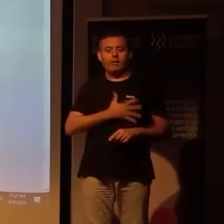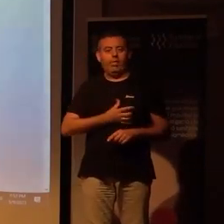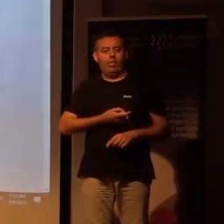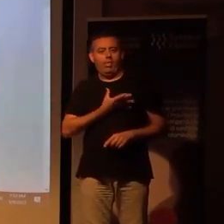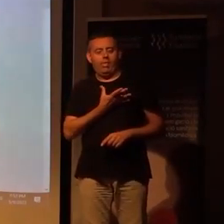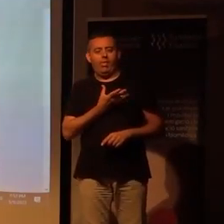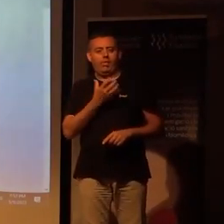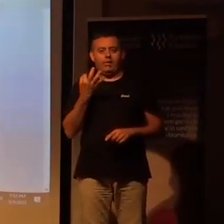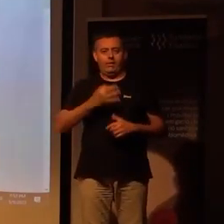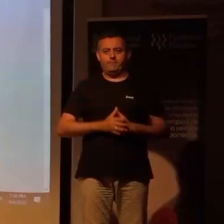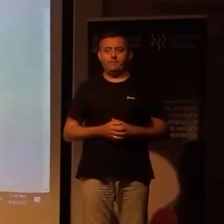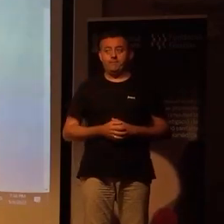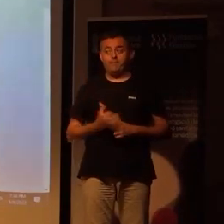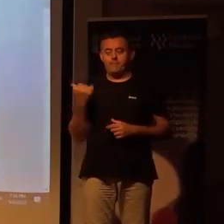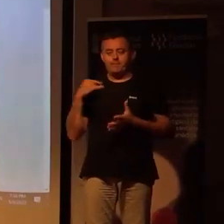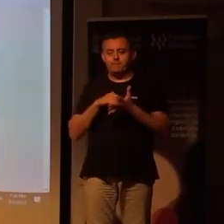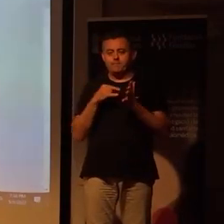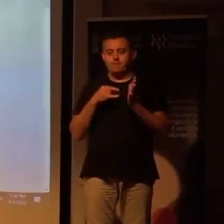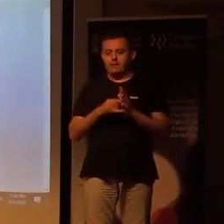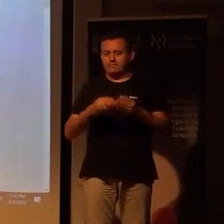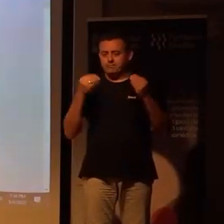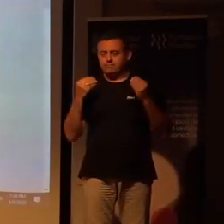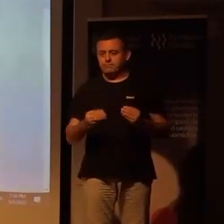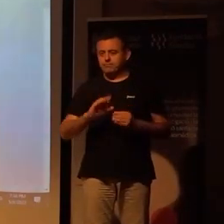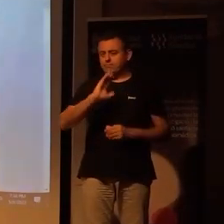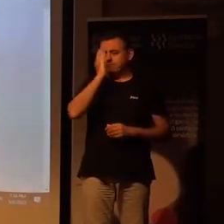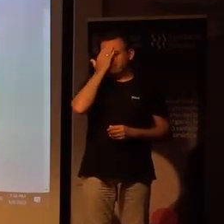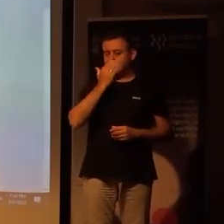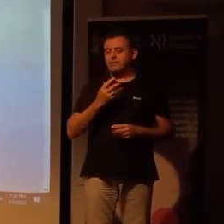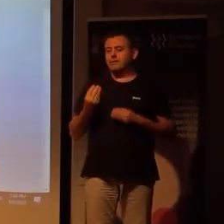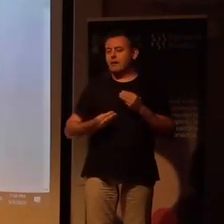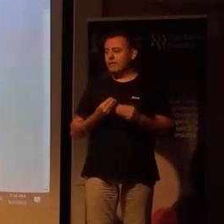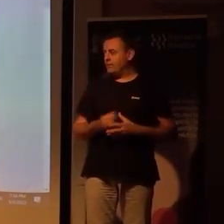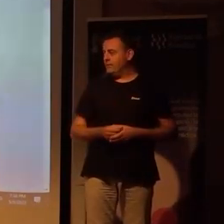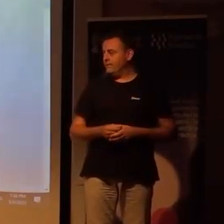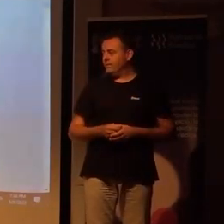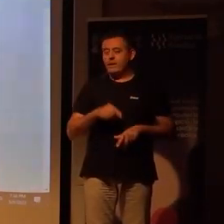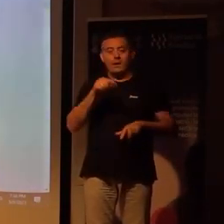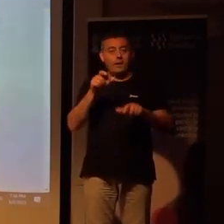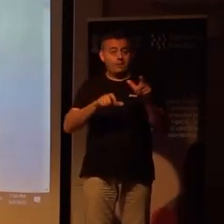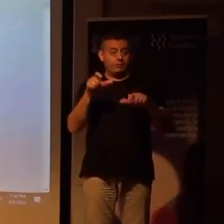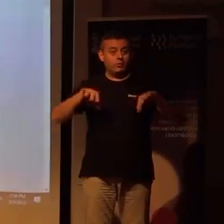executes his master plan and executes half the population of the universe,